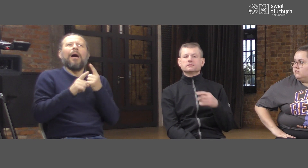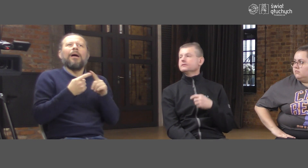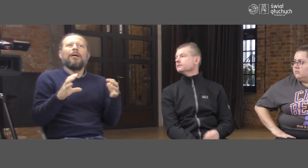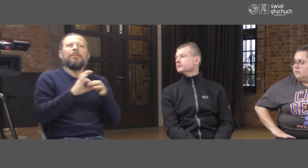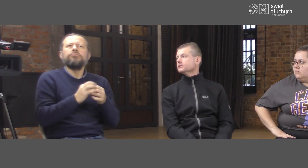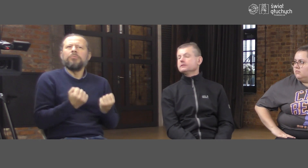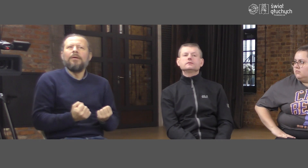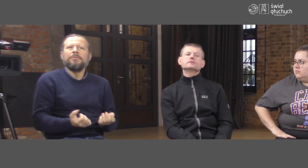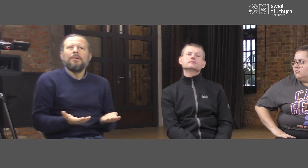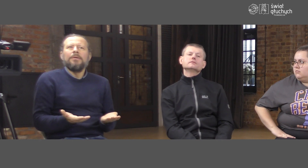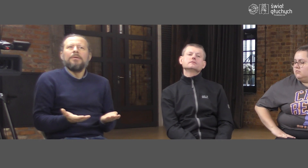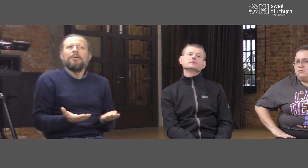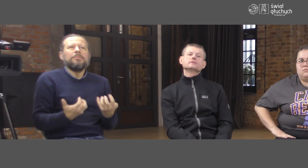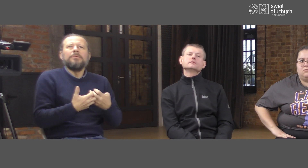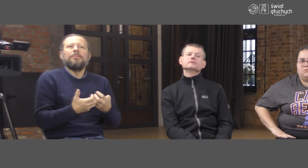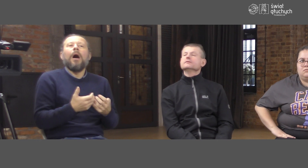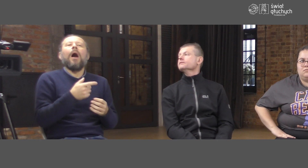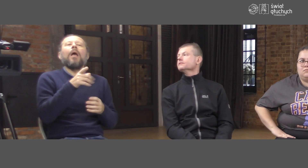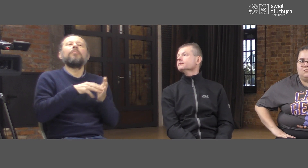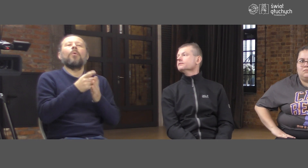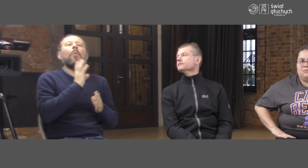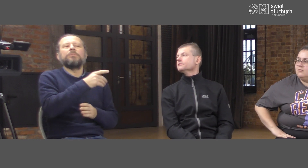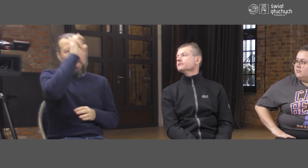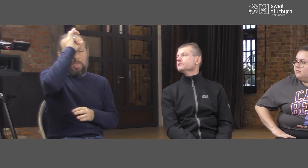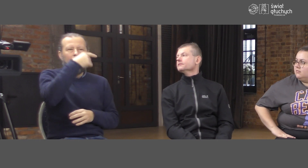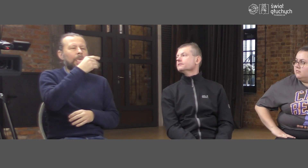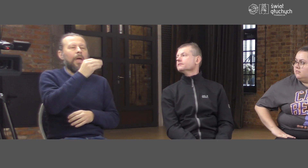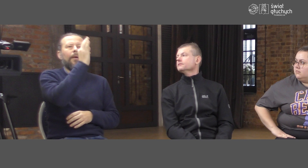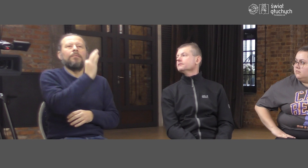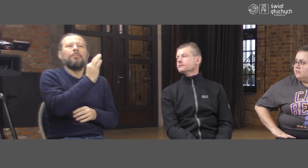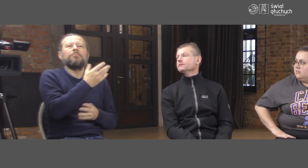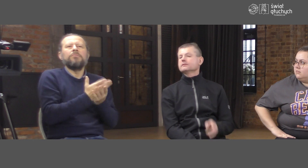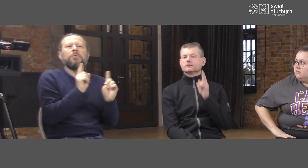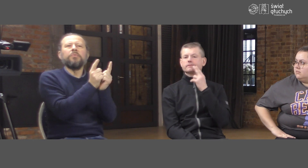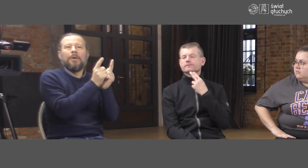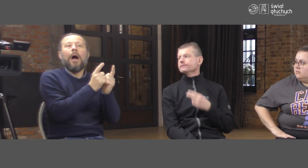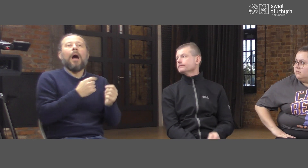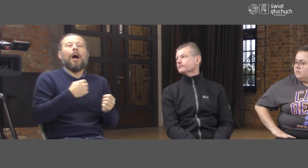It's hard to connect it all. In the USA, it's just "deaf" and it includes everyone.